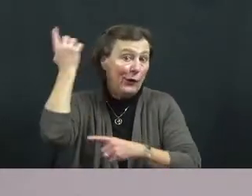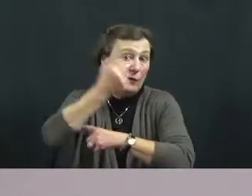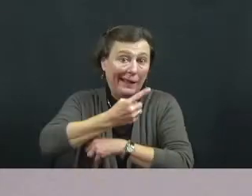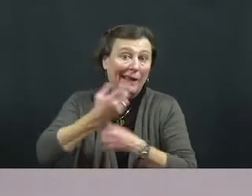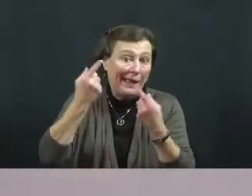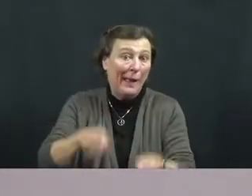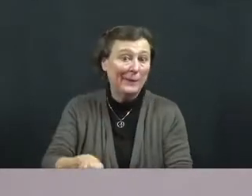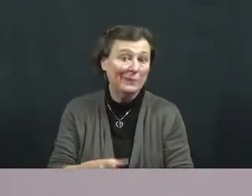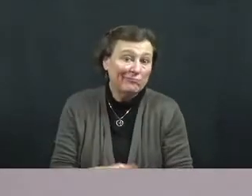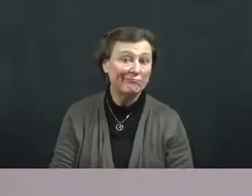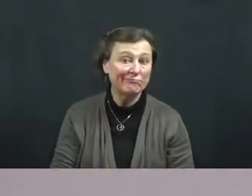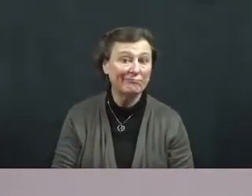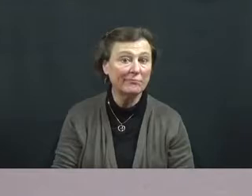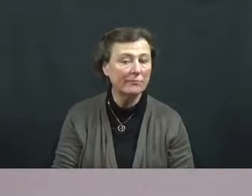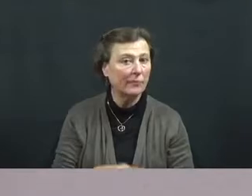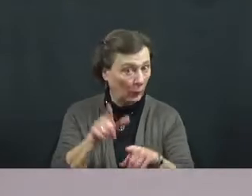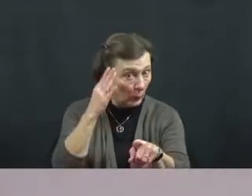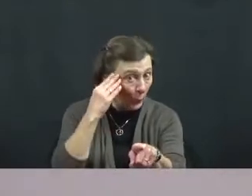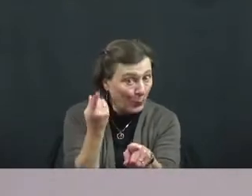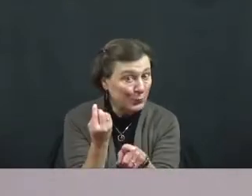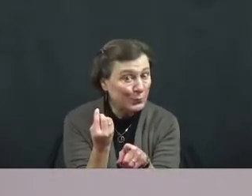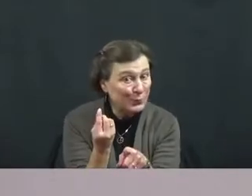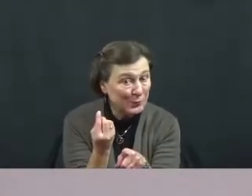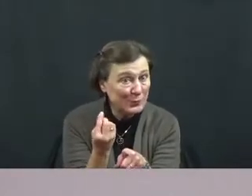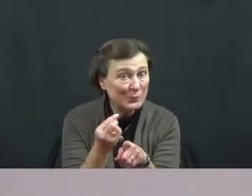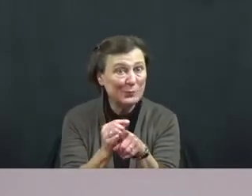But, you know what to do.